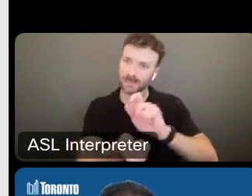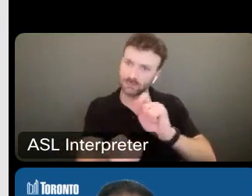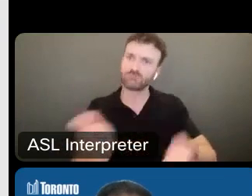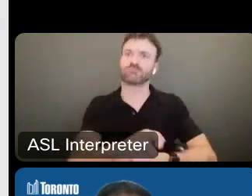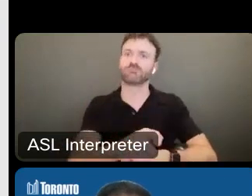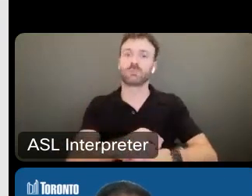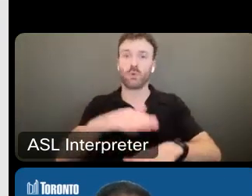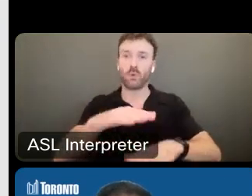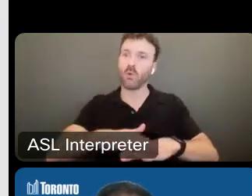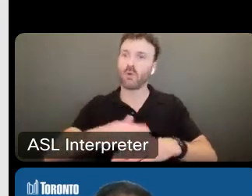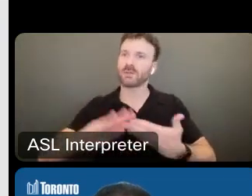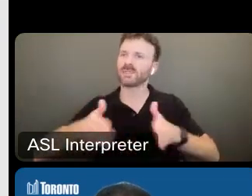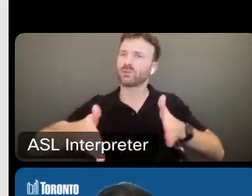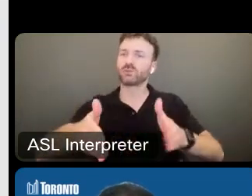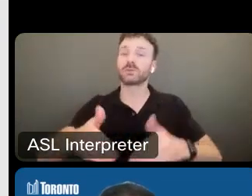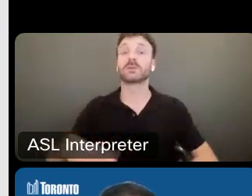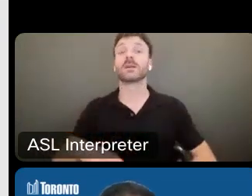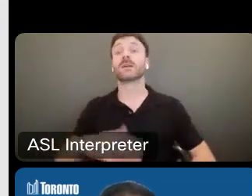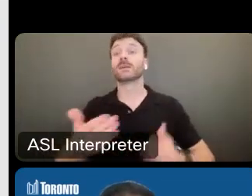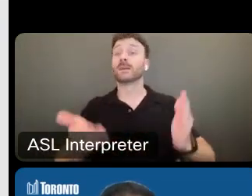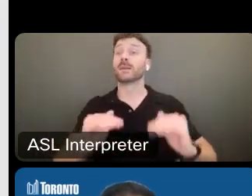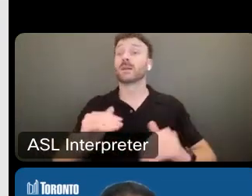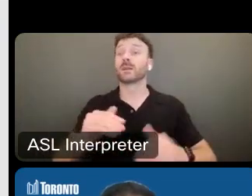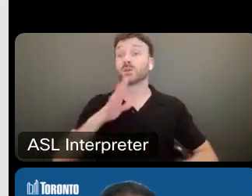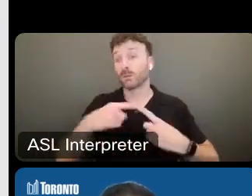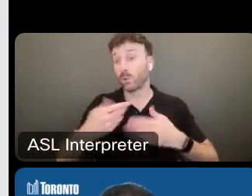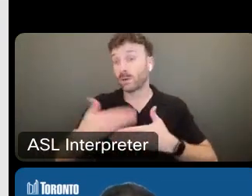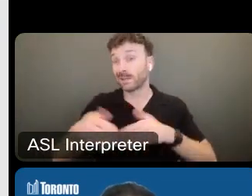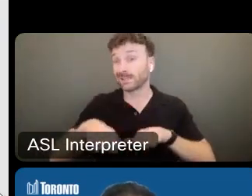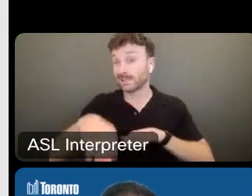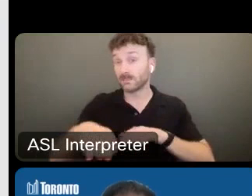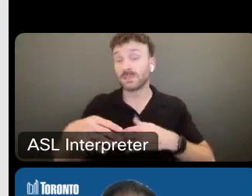And from there we'll be talking about next steps in terms of the work program,